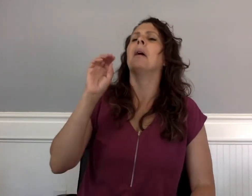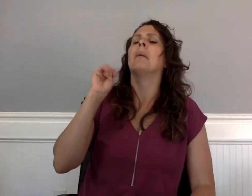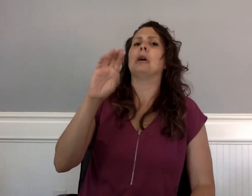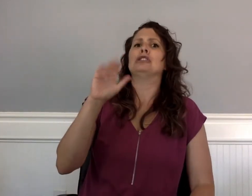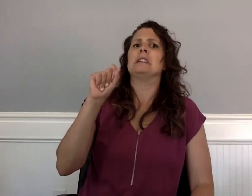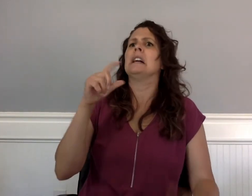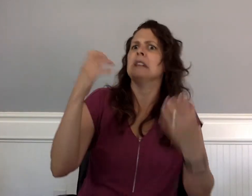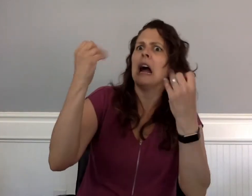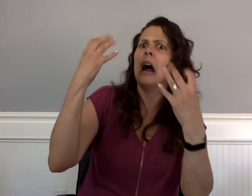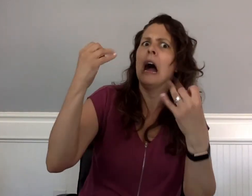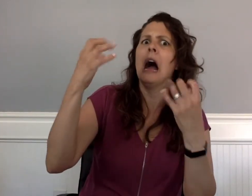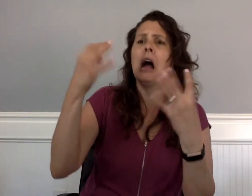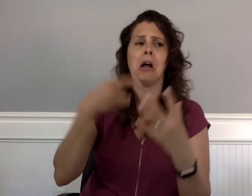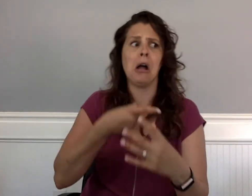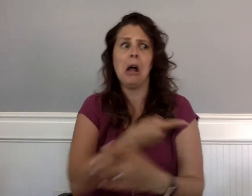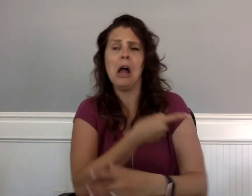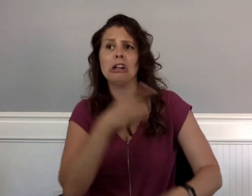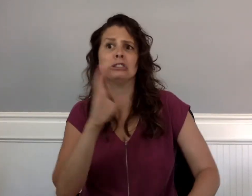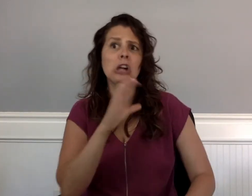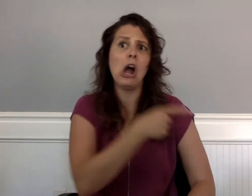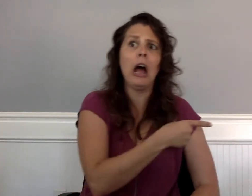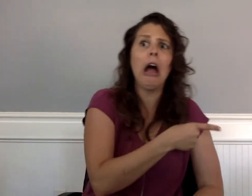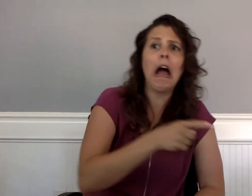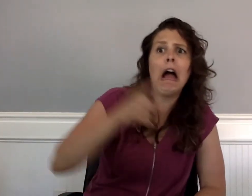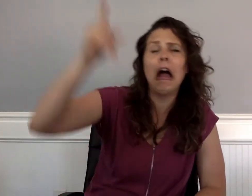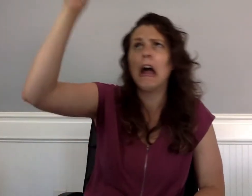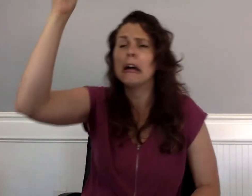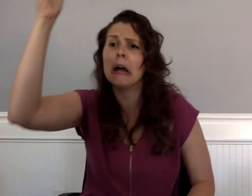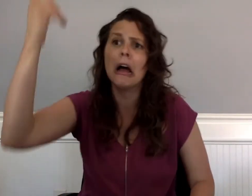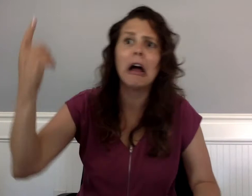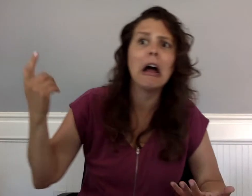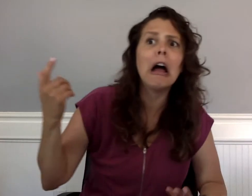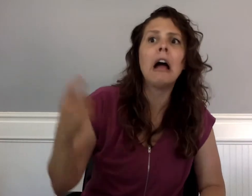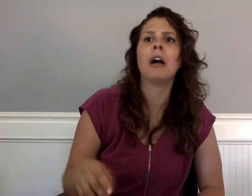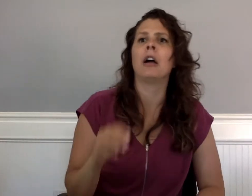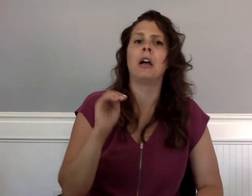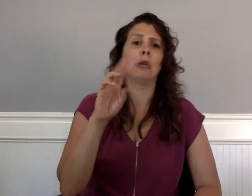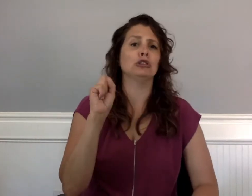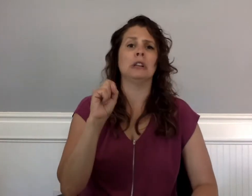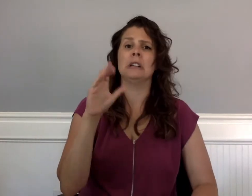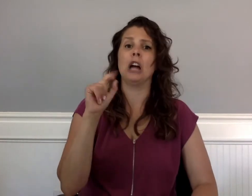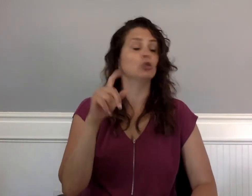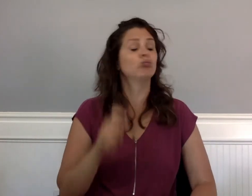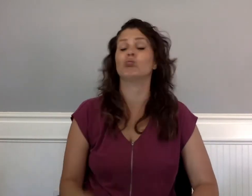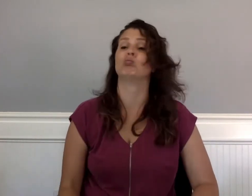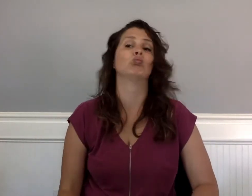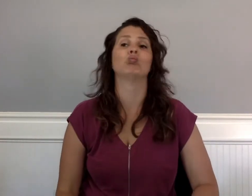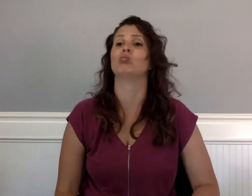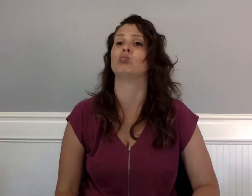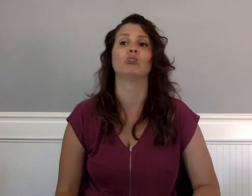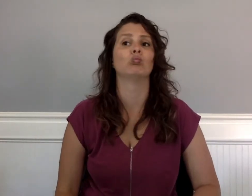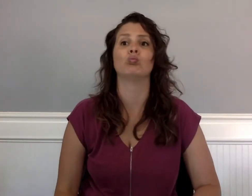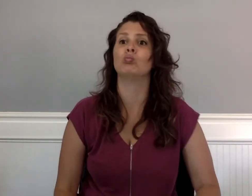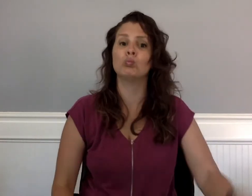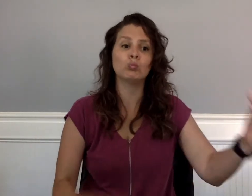Mr. Castle signed back, pointing to Charlie and then toward upstairs. Mrs. Castle shook her head no.